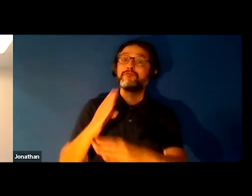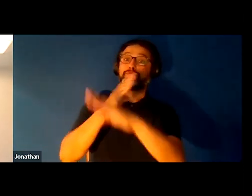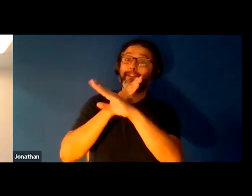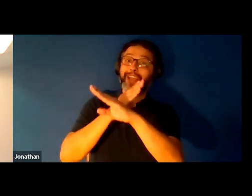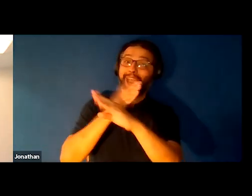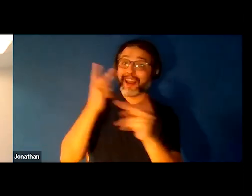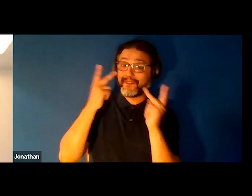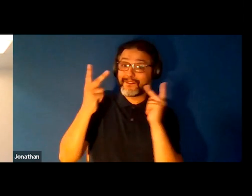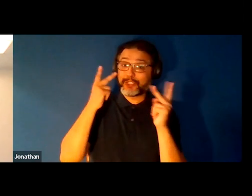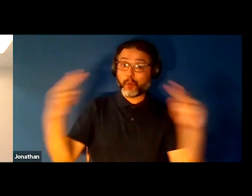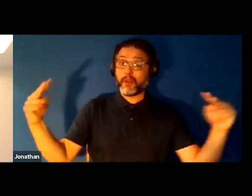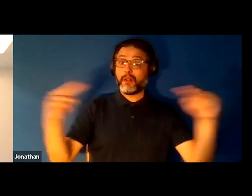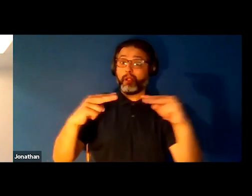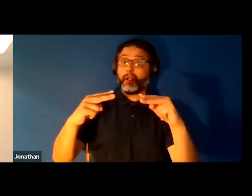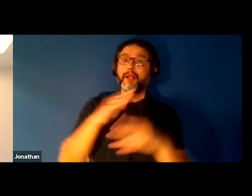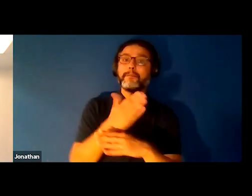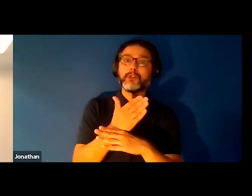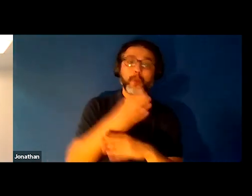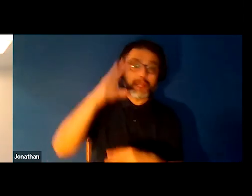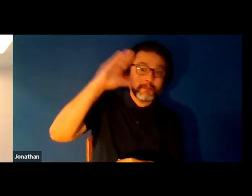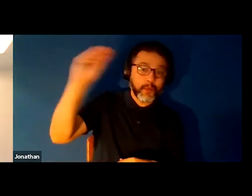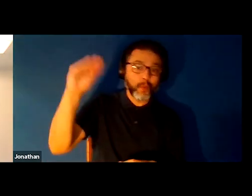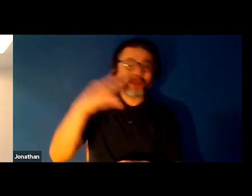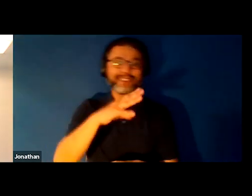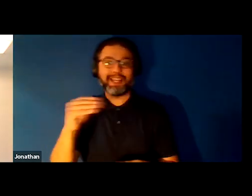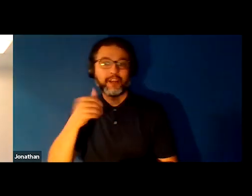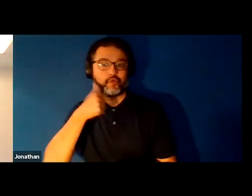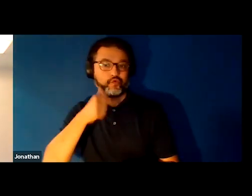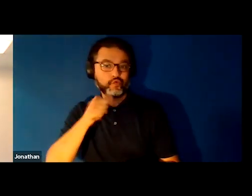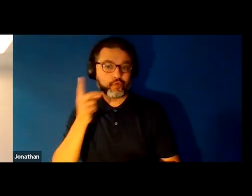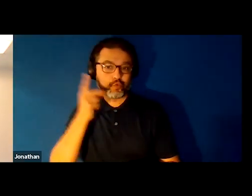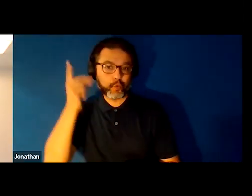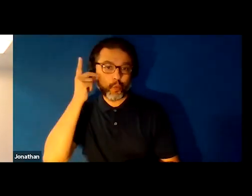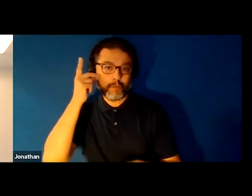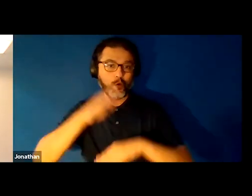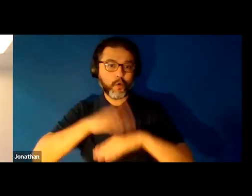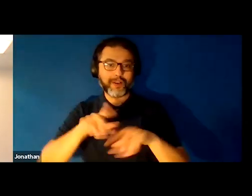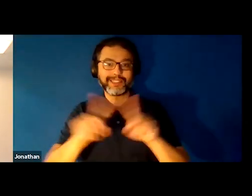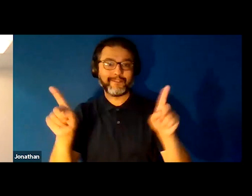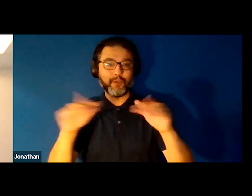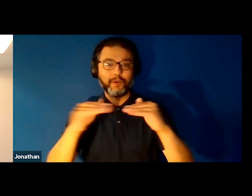a dorm building. Next slide.